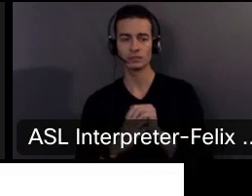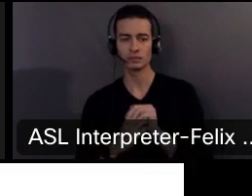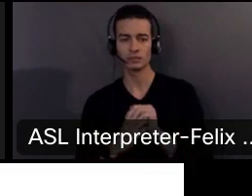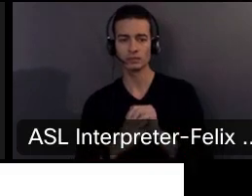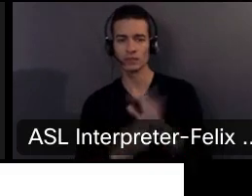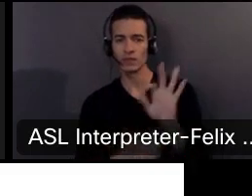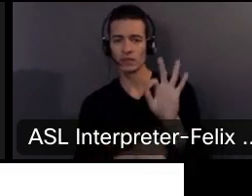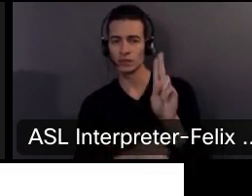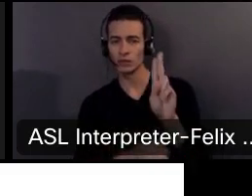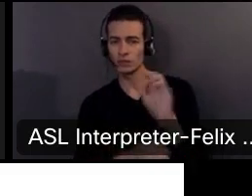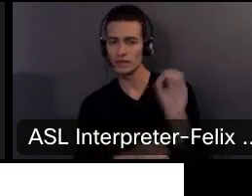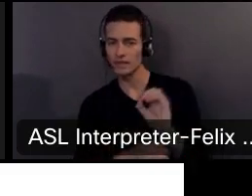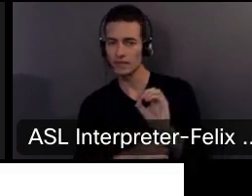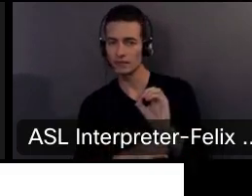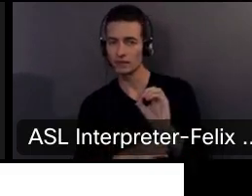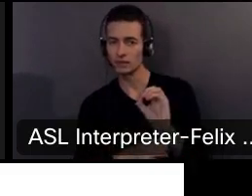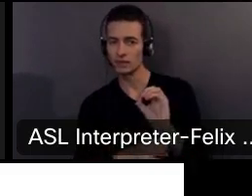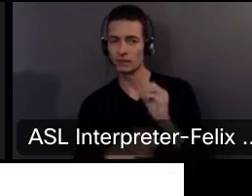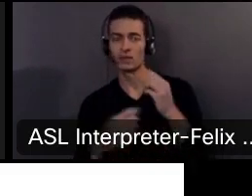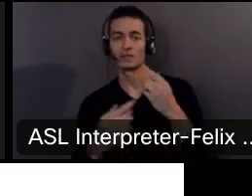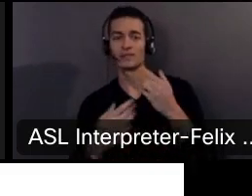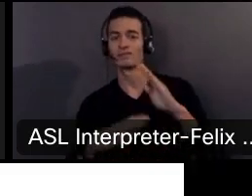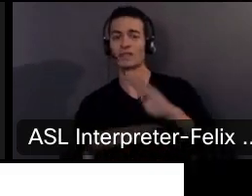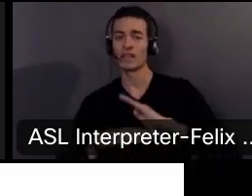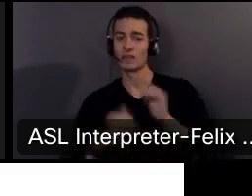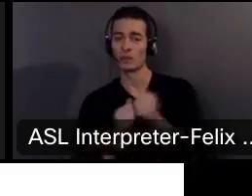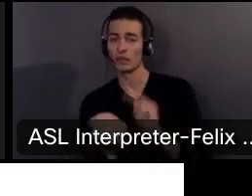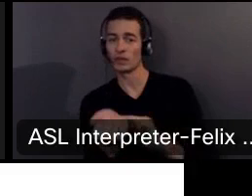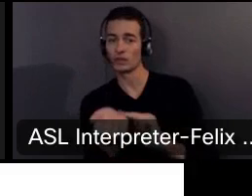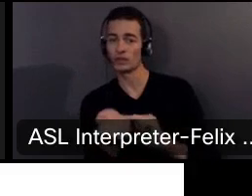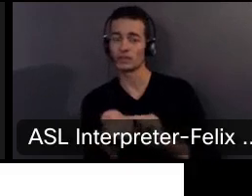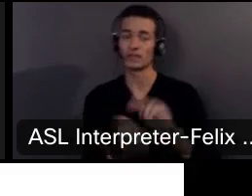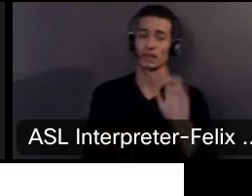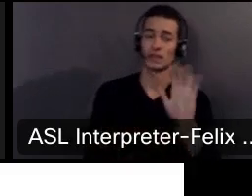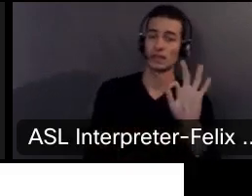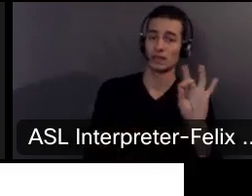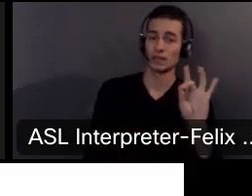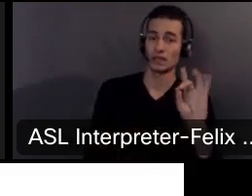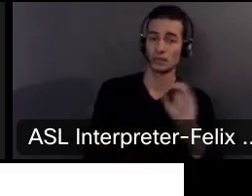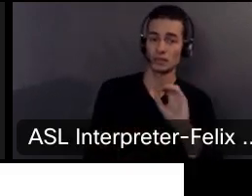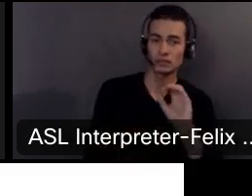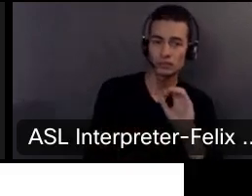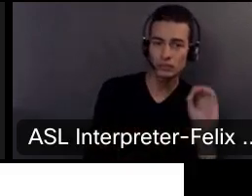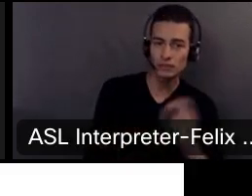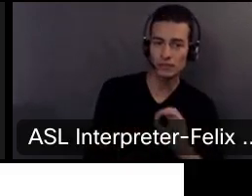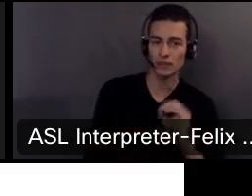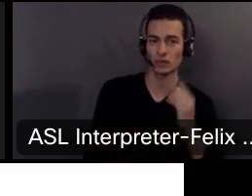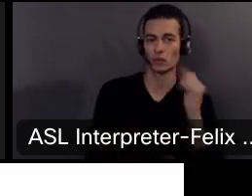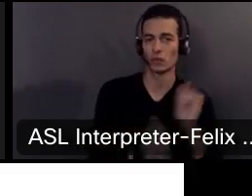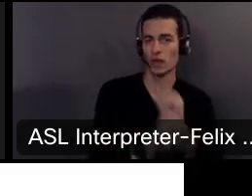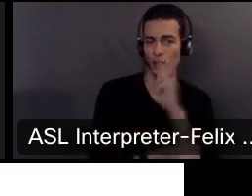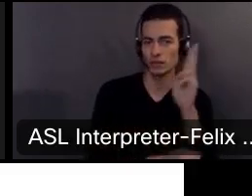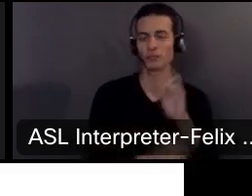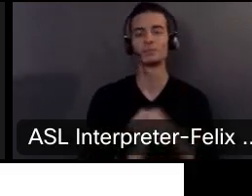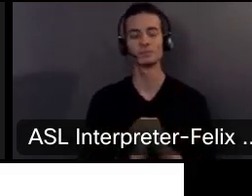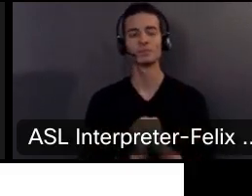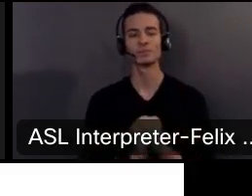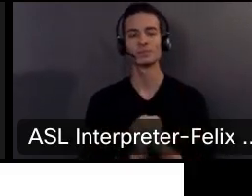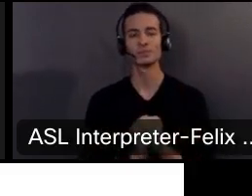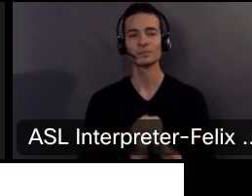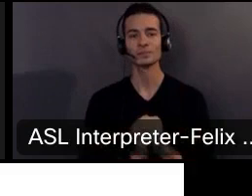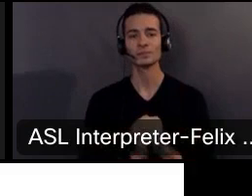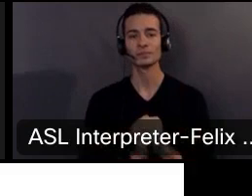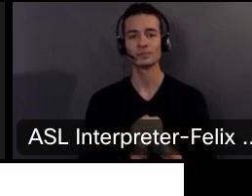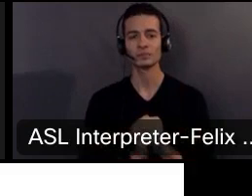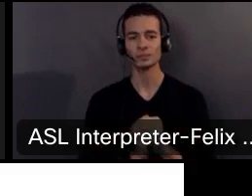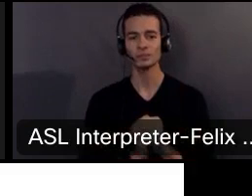And overall, 98 percentile in the nursing home harder continues to earn a 5 star rating, and was named in news weekly magazines as best how to spills lists.